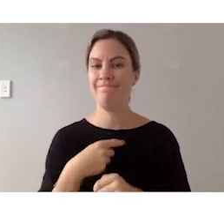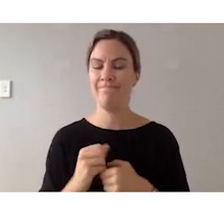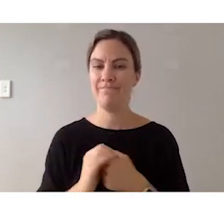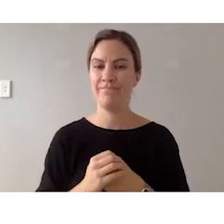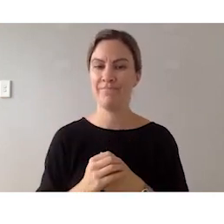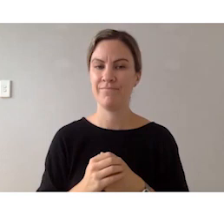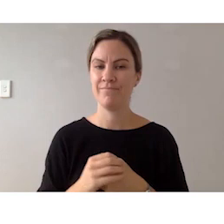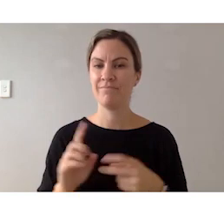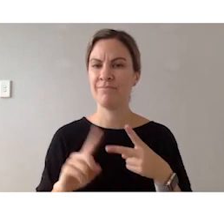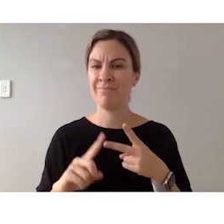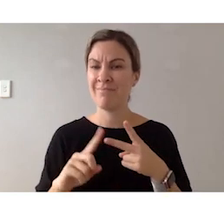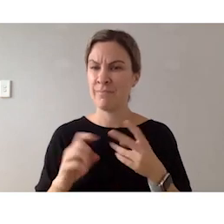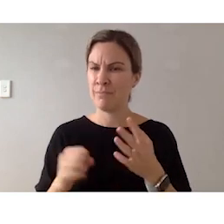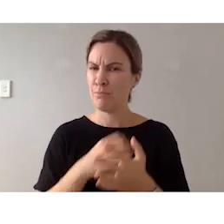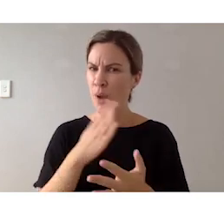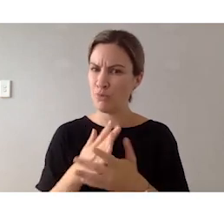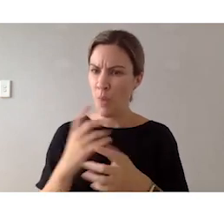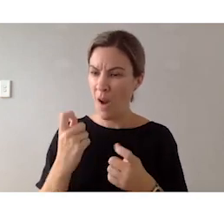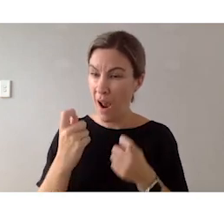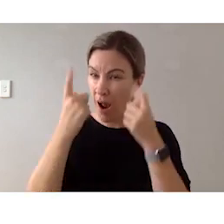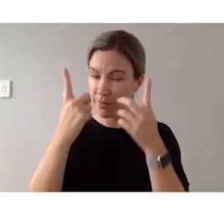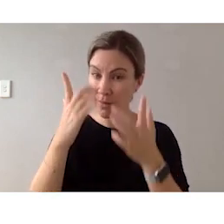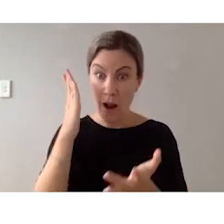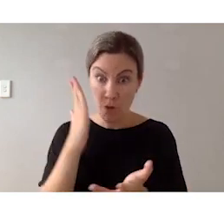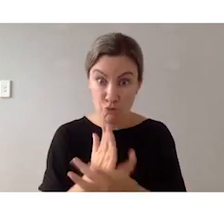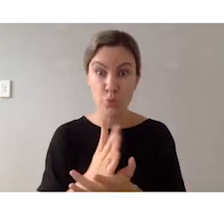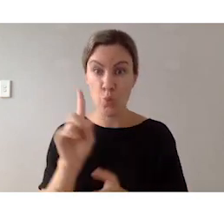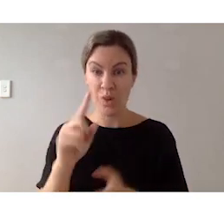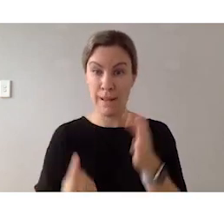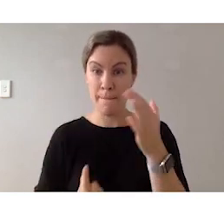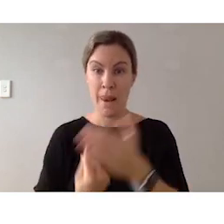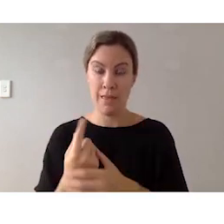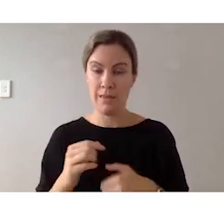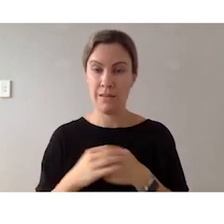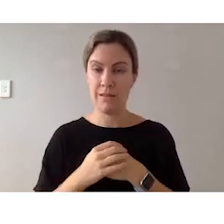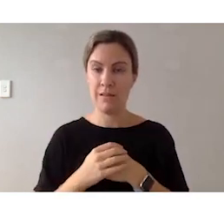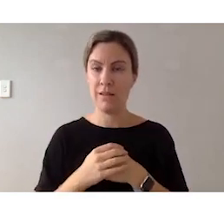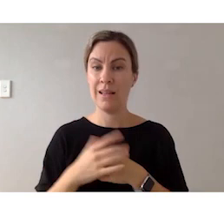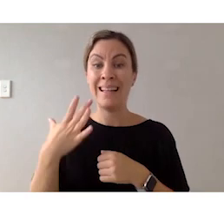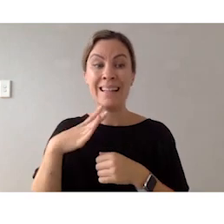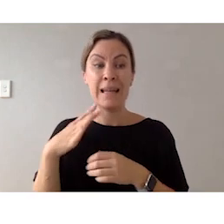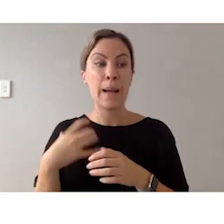sure everyone has a deep understanding of what's really going on. We don't need more leaders who are trying to sit away in a locked